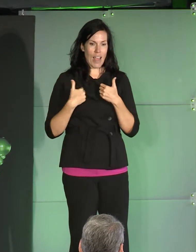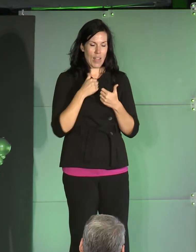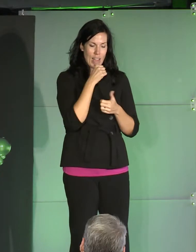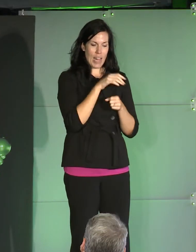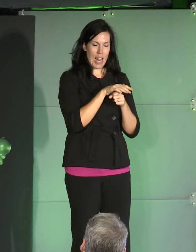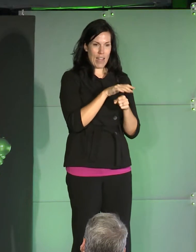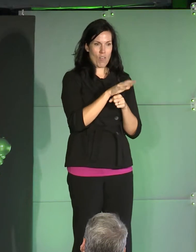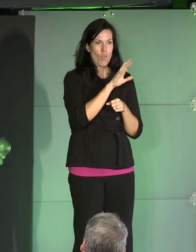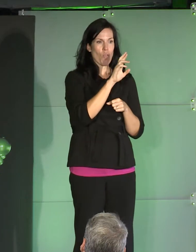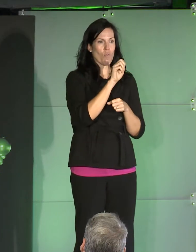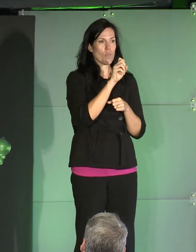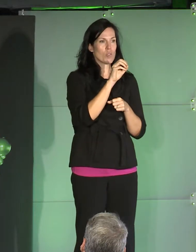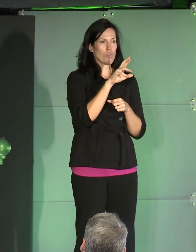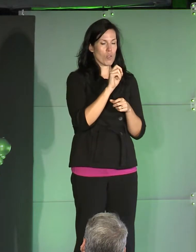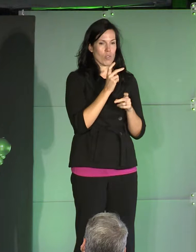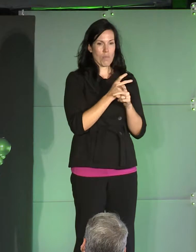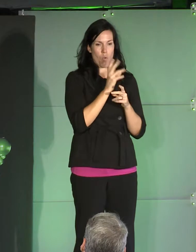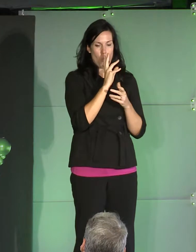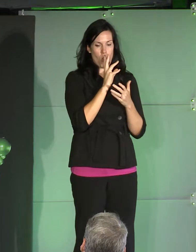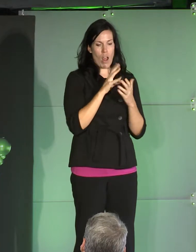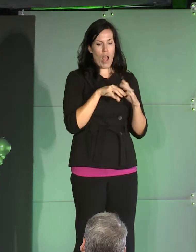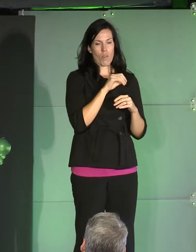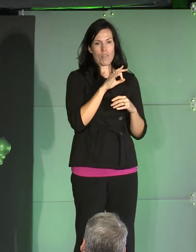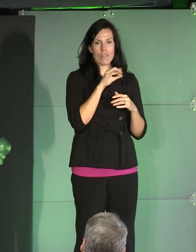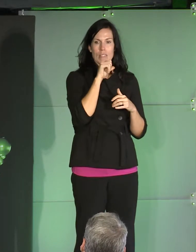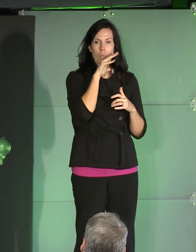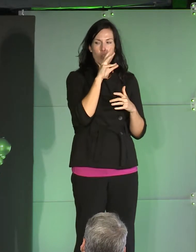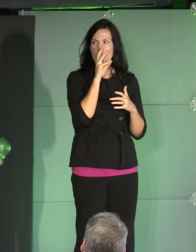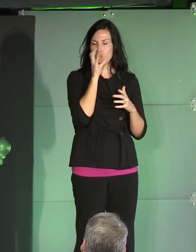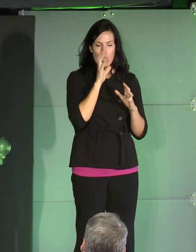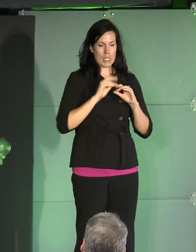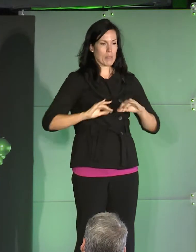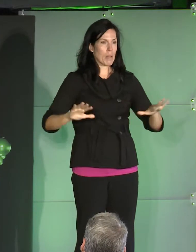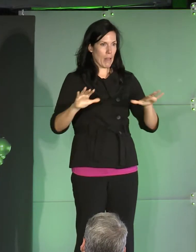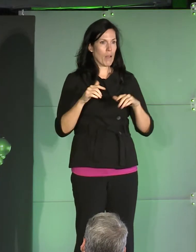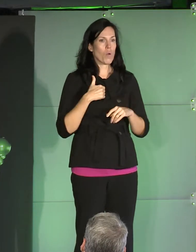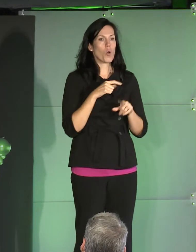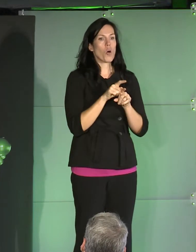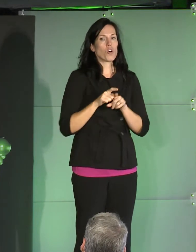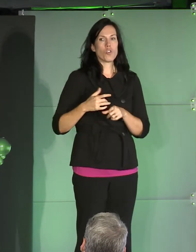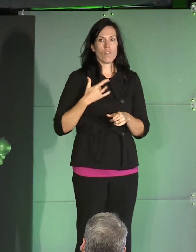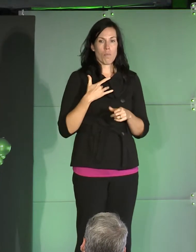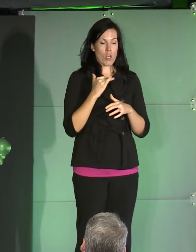to keep the water out of the contaminated drinking supply. And then we also feel that by using this cooperative model,